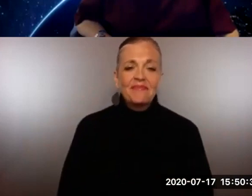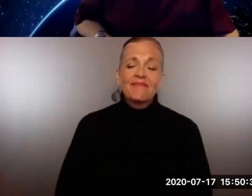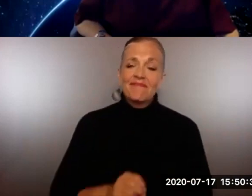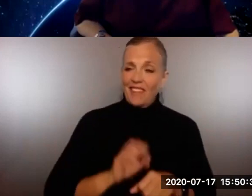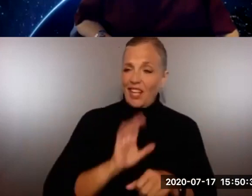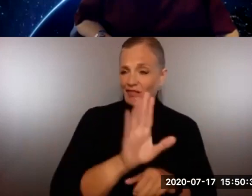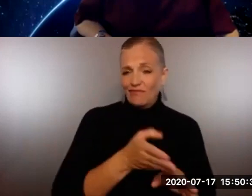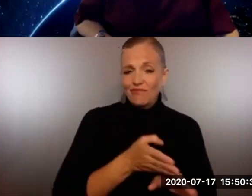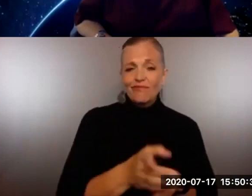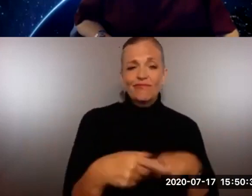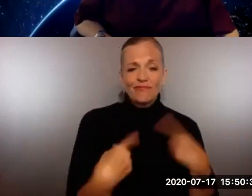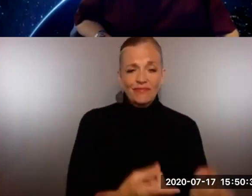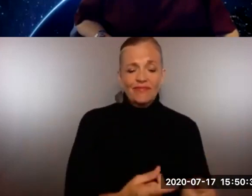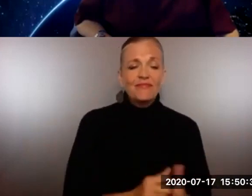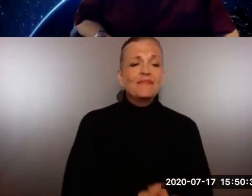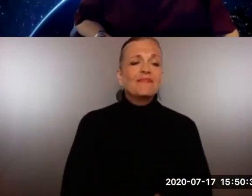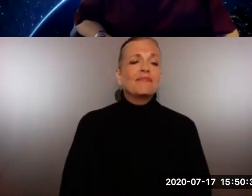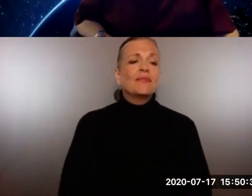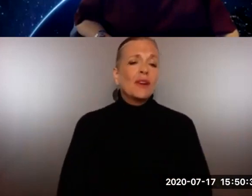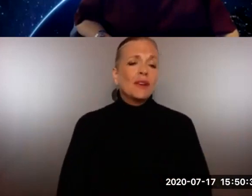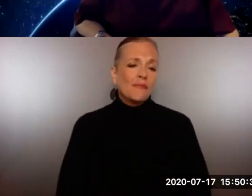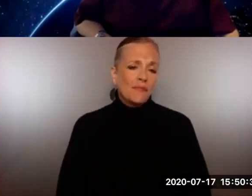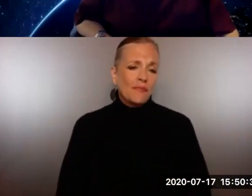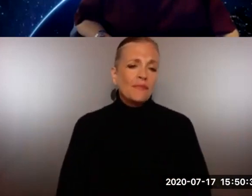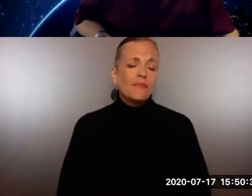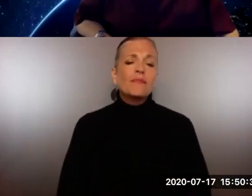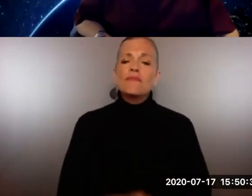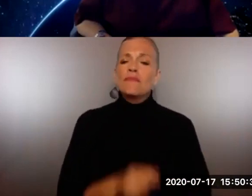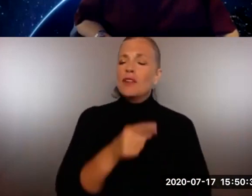Largely to meet people just like us,